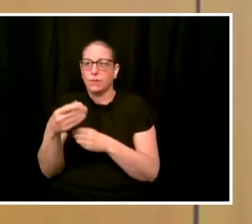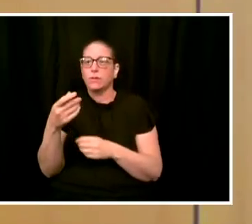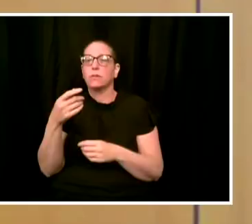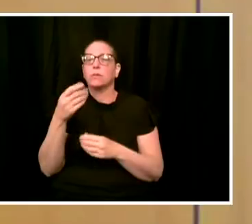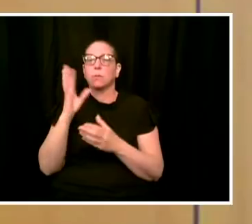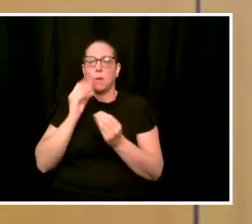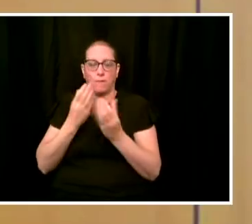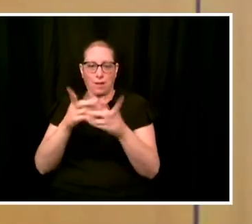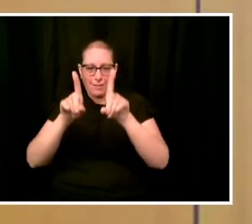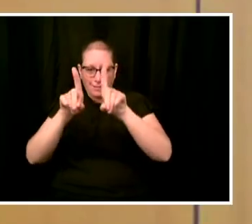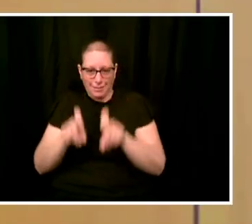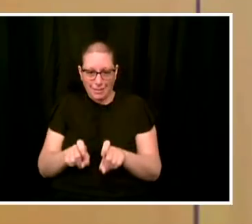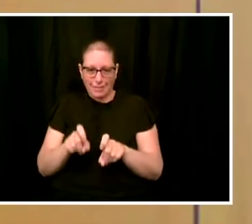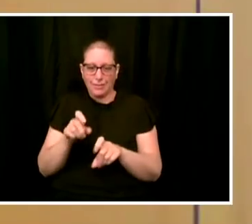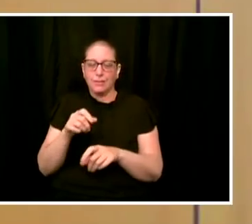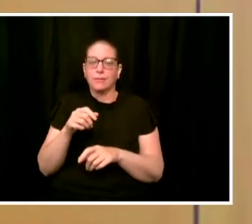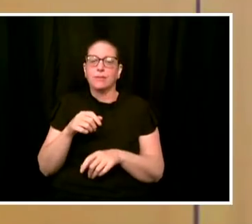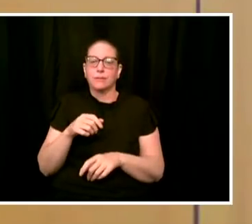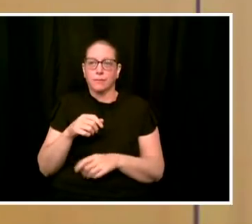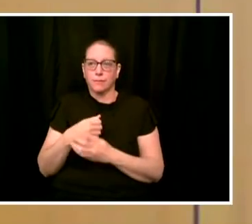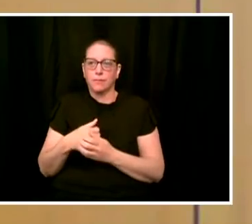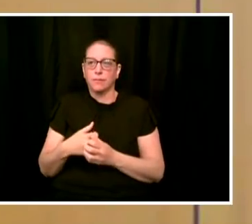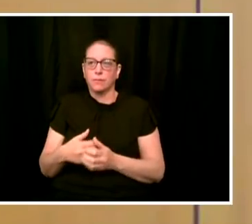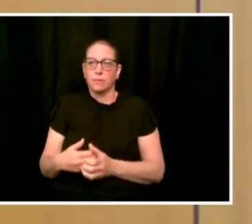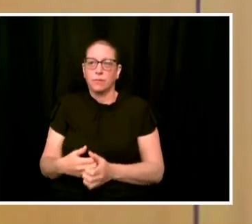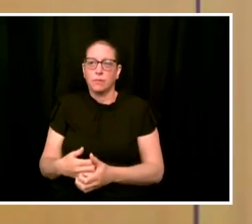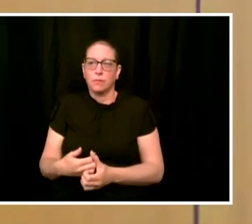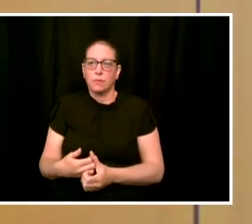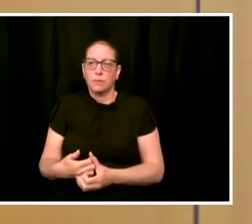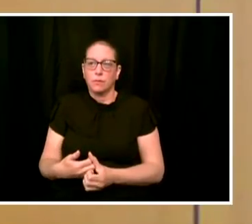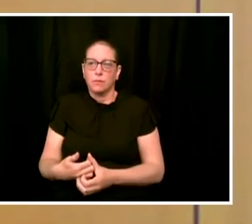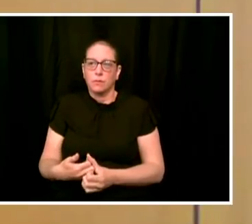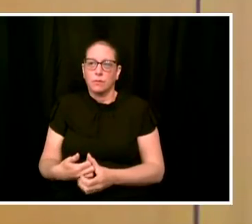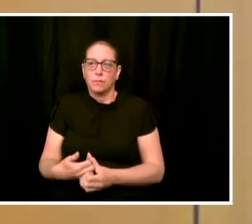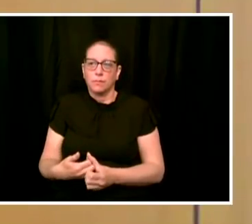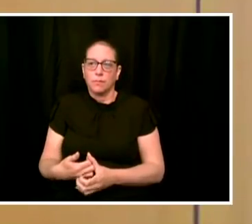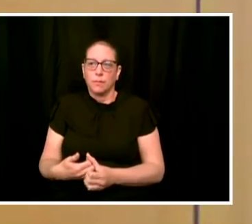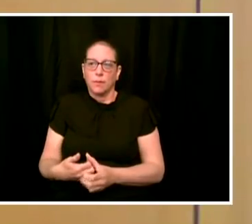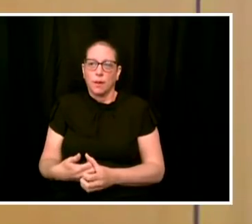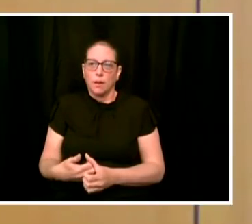SETTING, THERE SHOULD BENO LIMITATIONS TO A